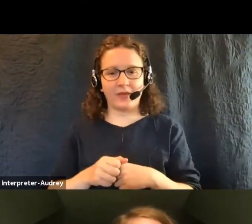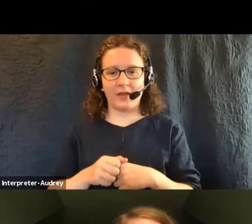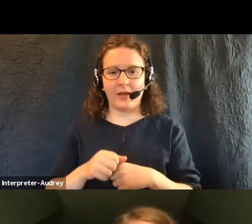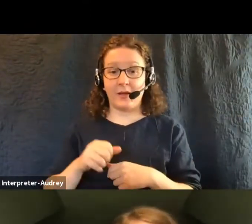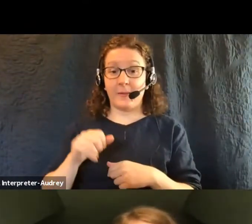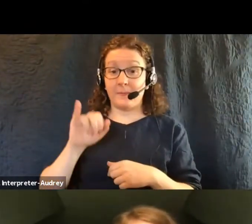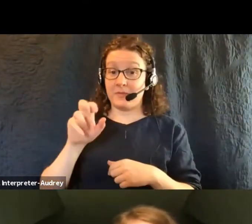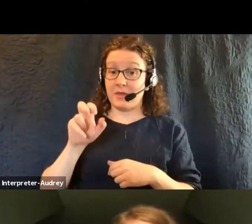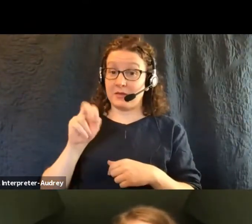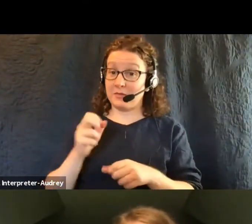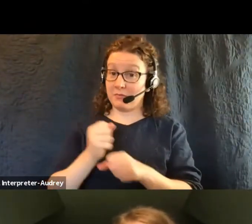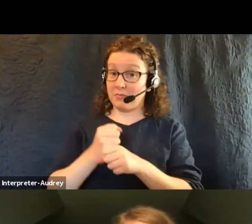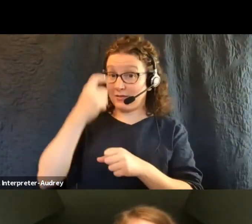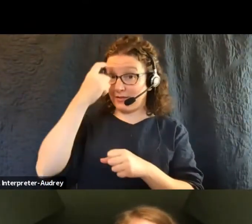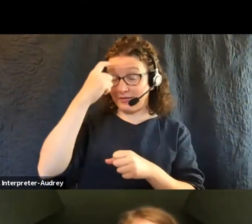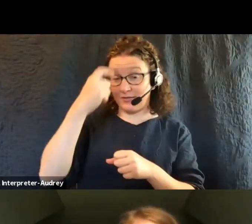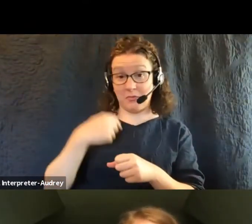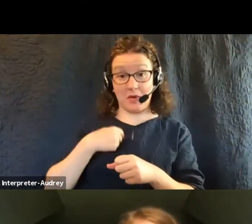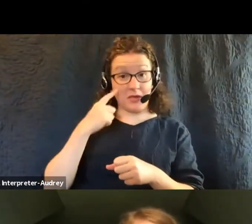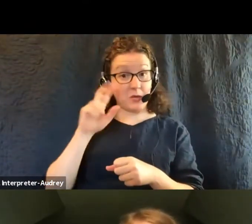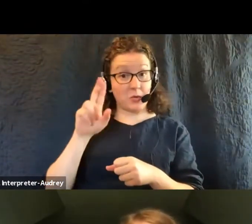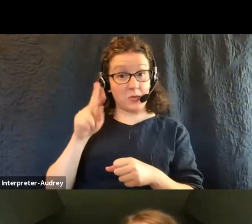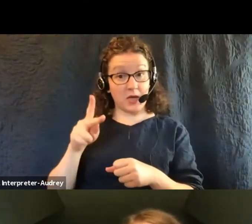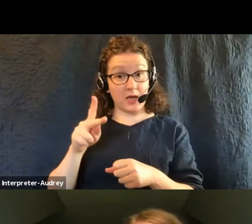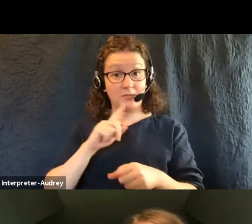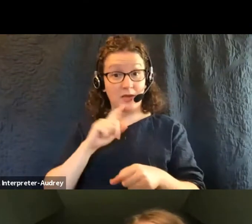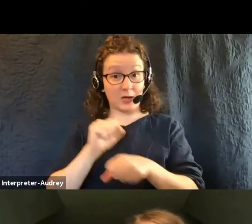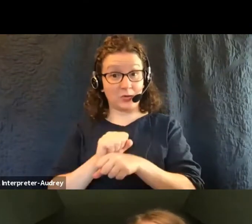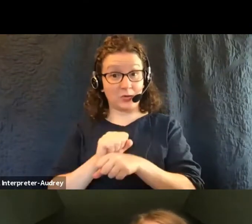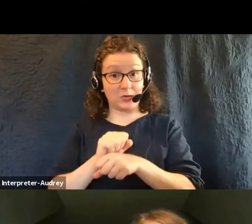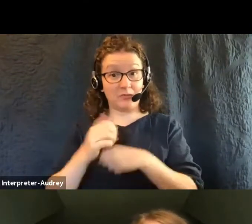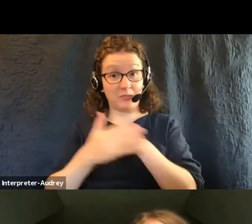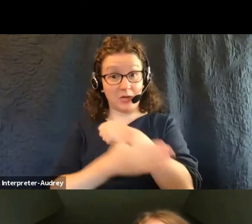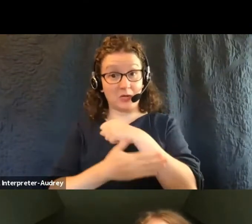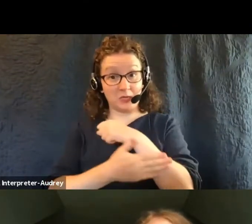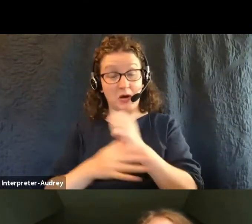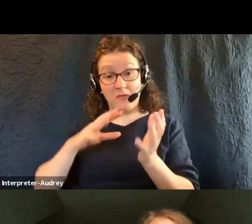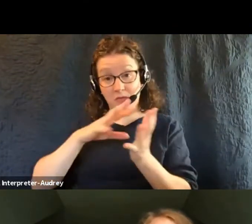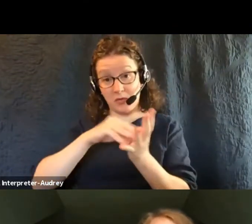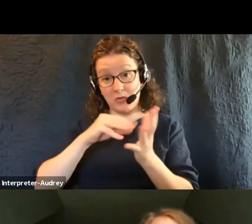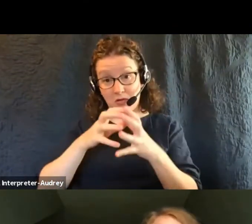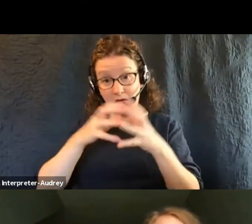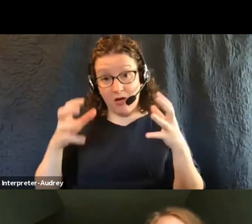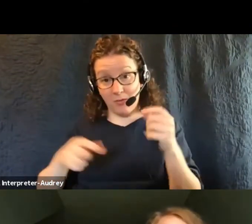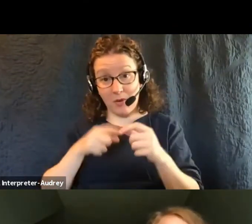I think the UK is actually a country I've come to learn quite a lot about because, and in case anybody